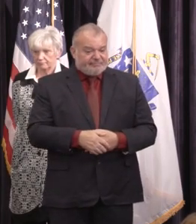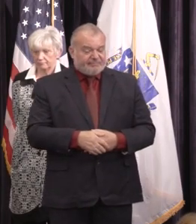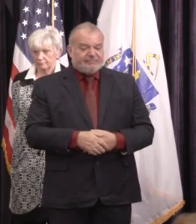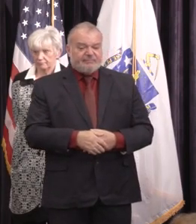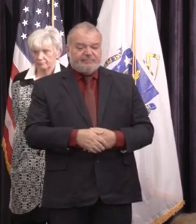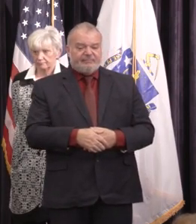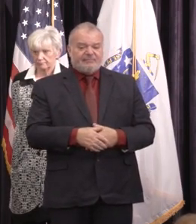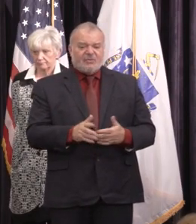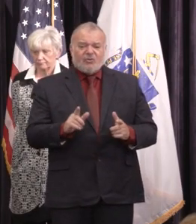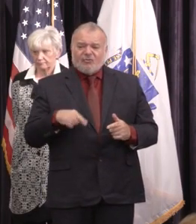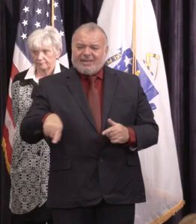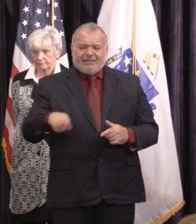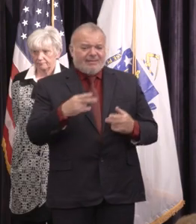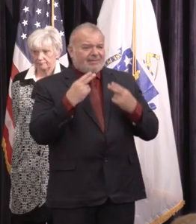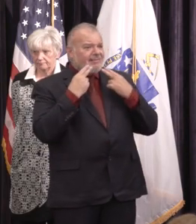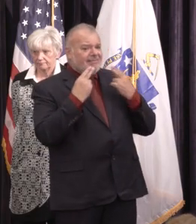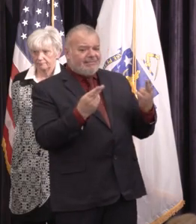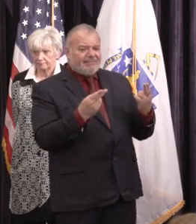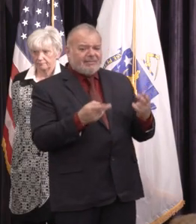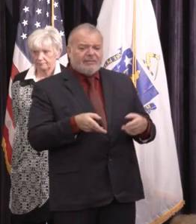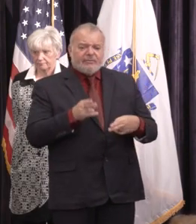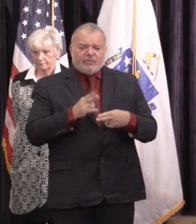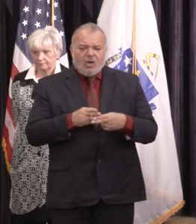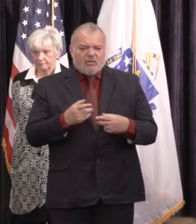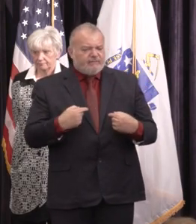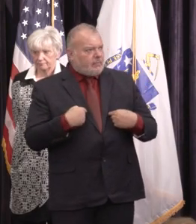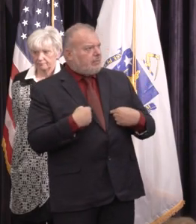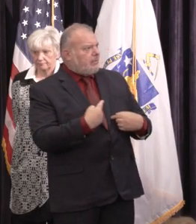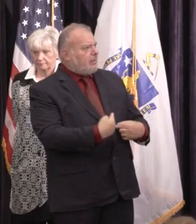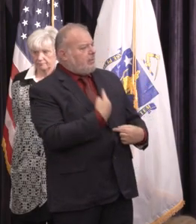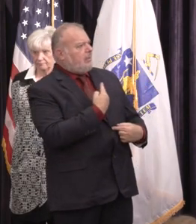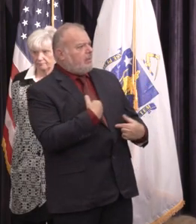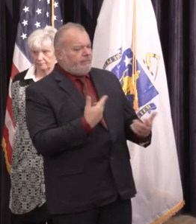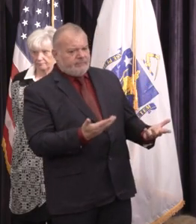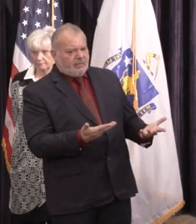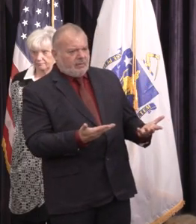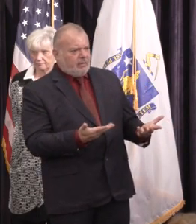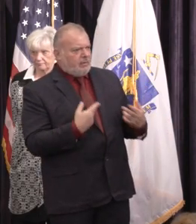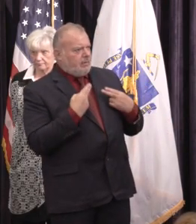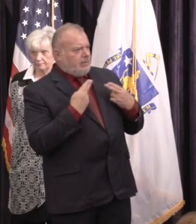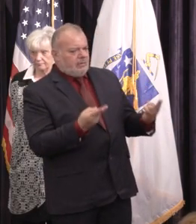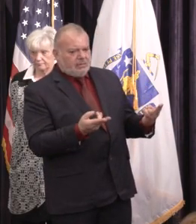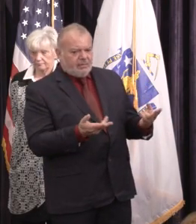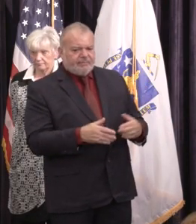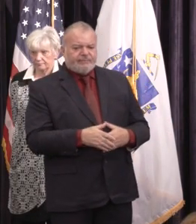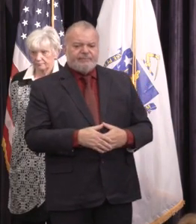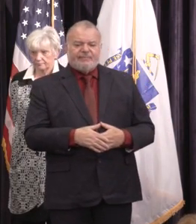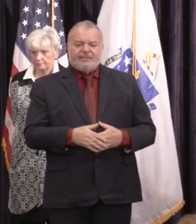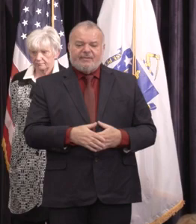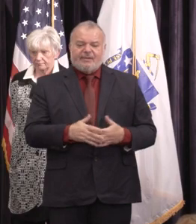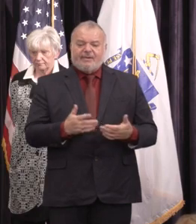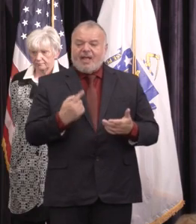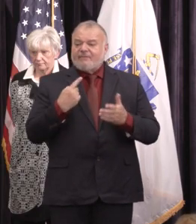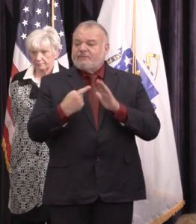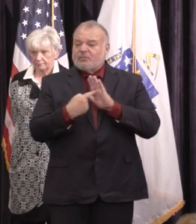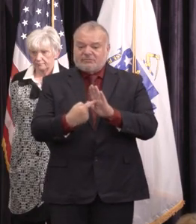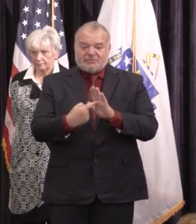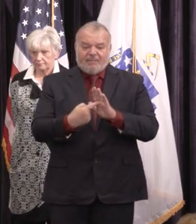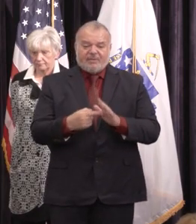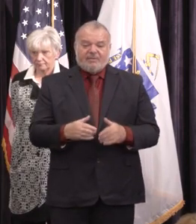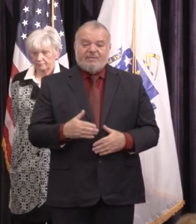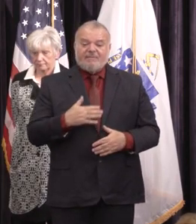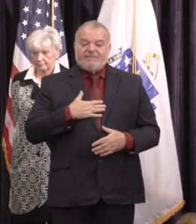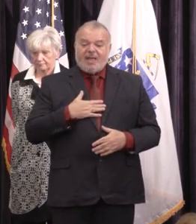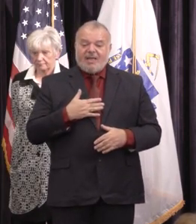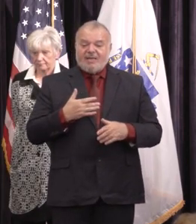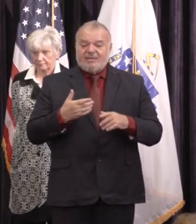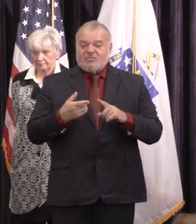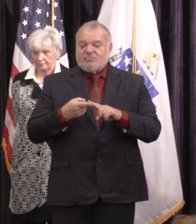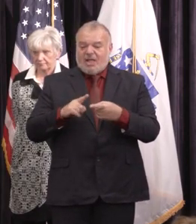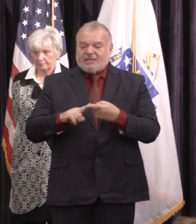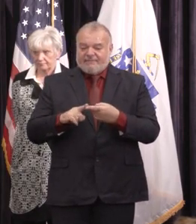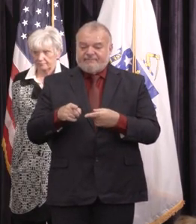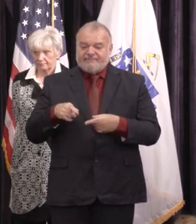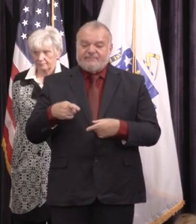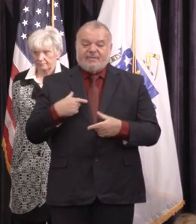shall remain nameless almost named her first child Winter Melody White I am flash backs to